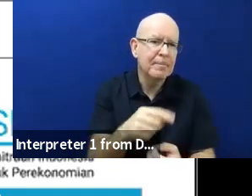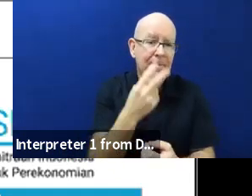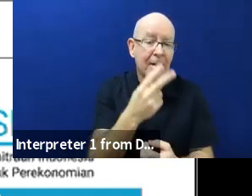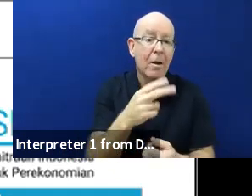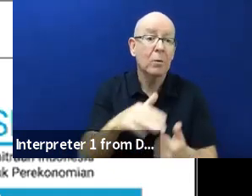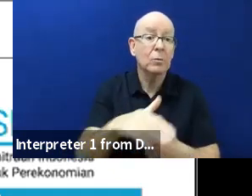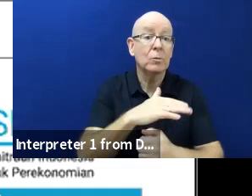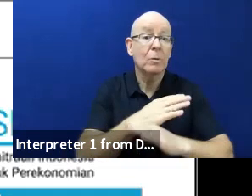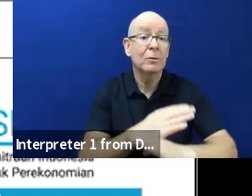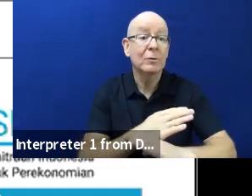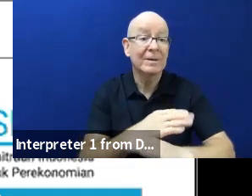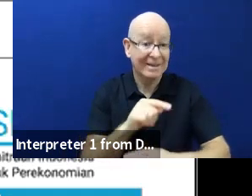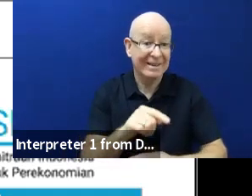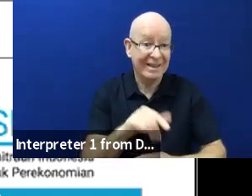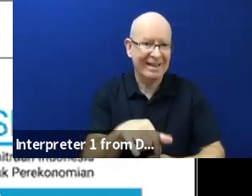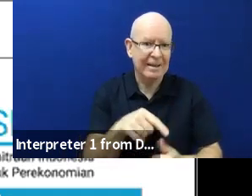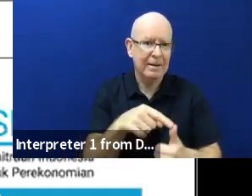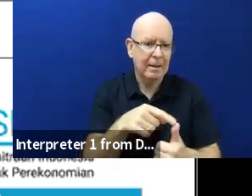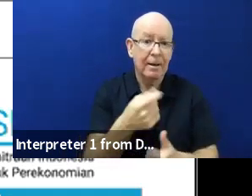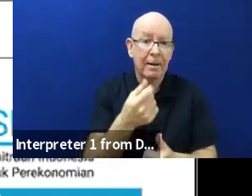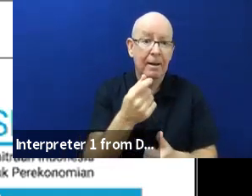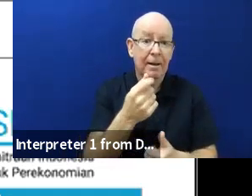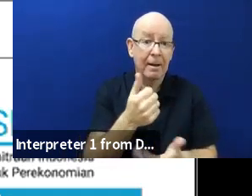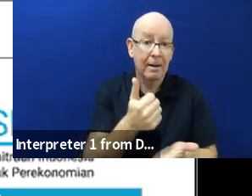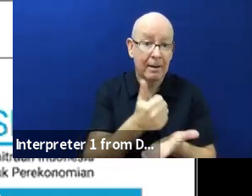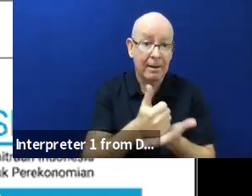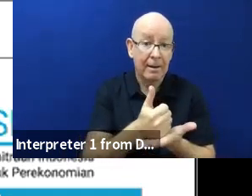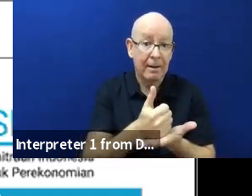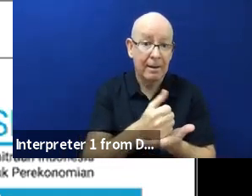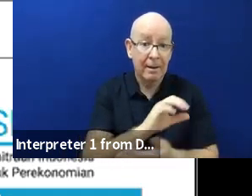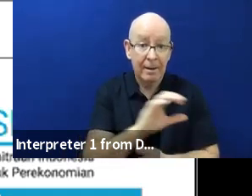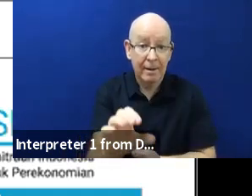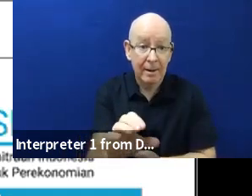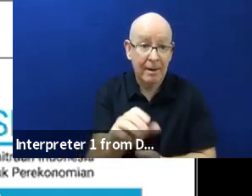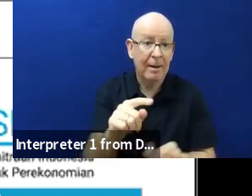cash transfer that are directed at families with children, if we identify better like